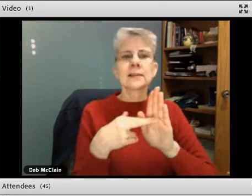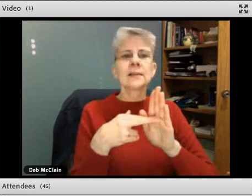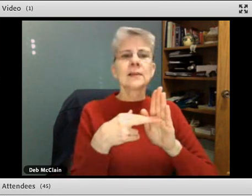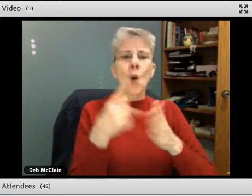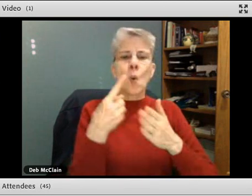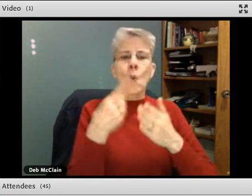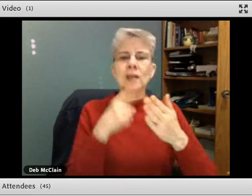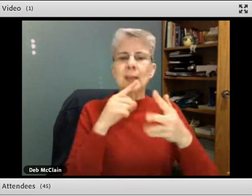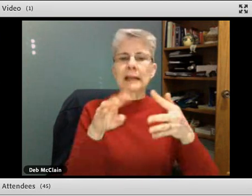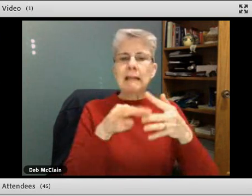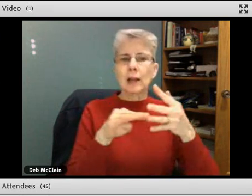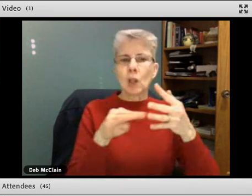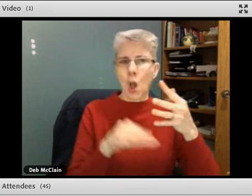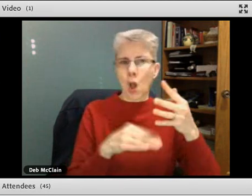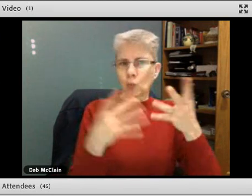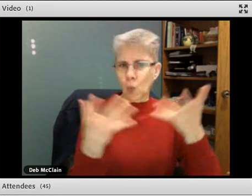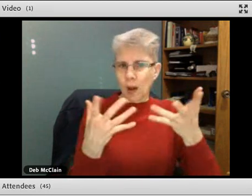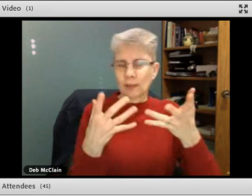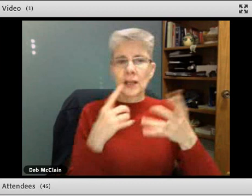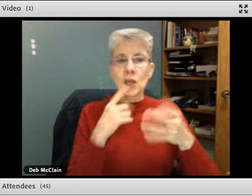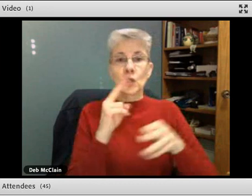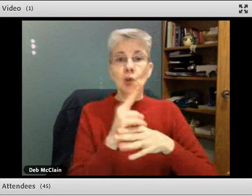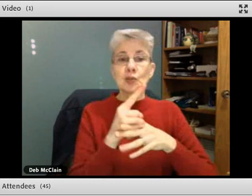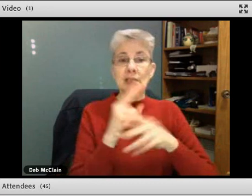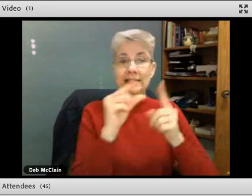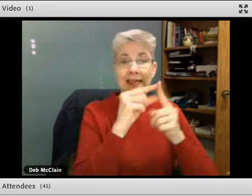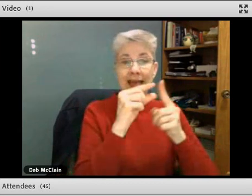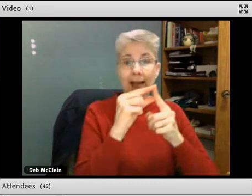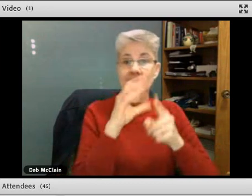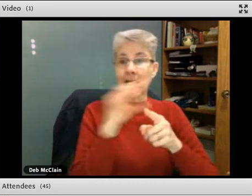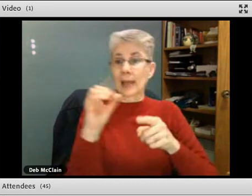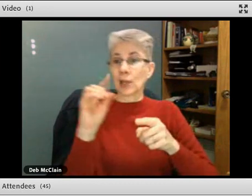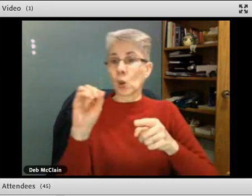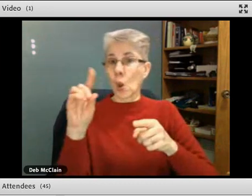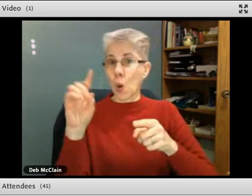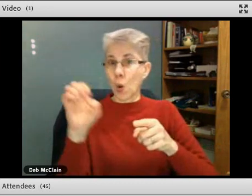It uses text and code to describe a physical item.